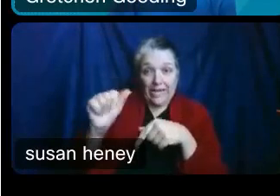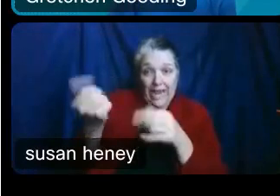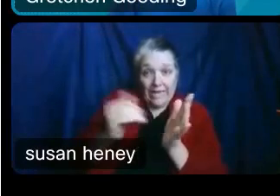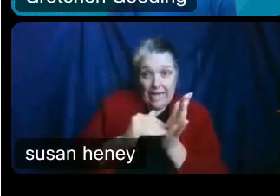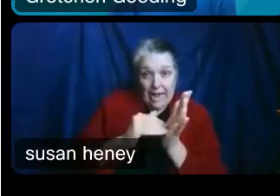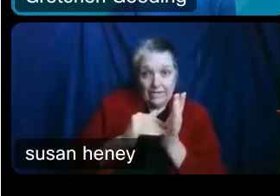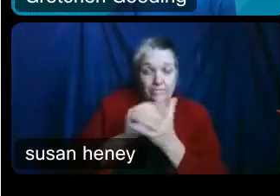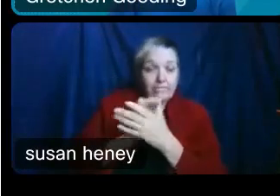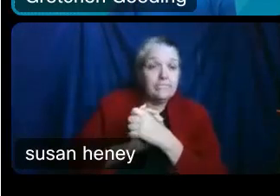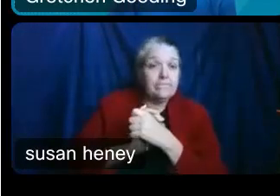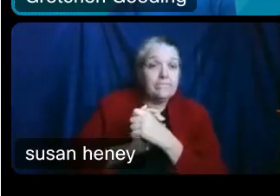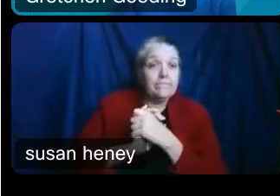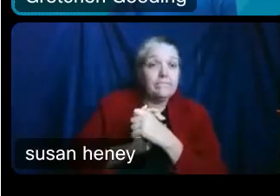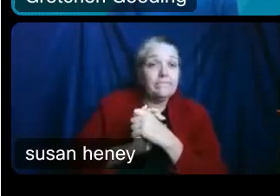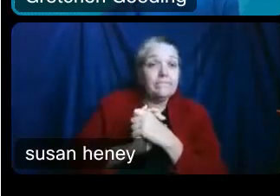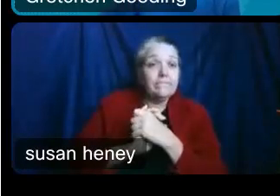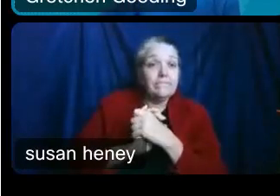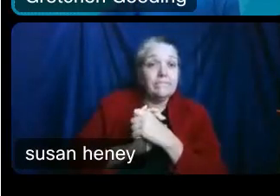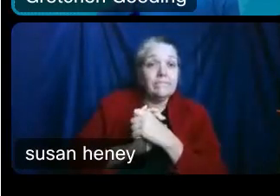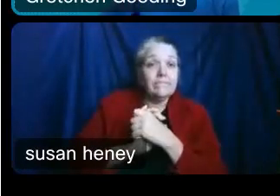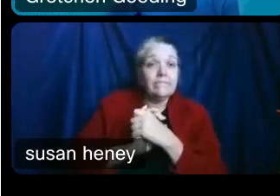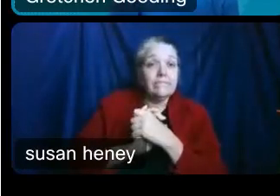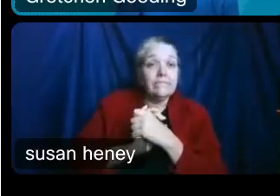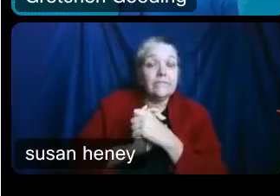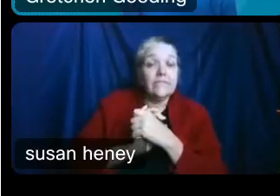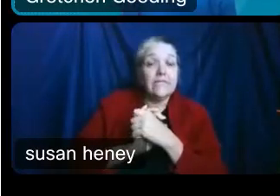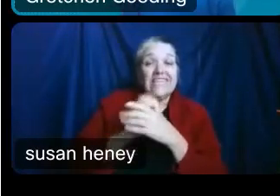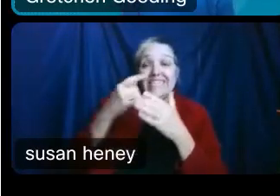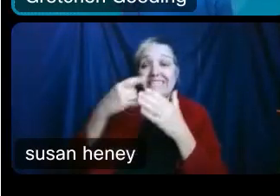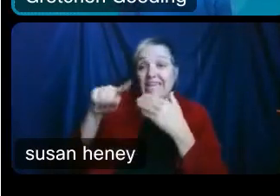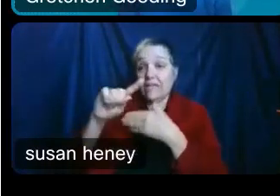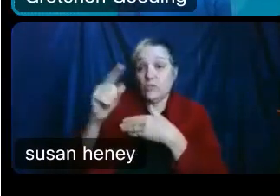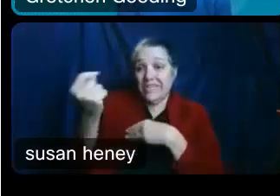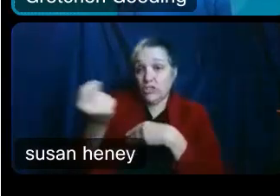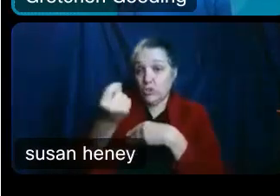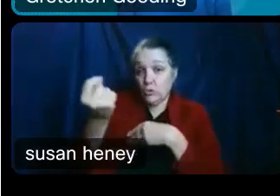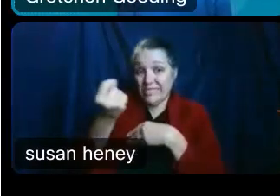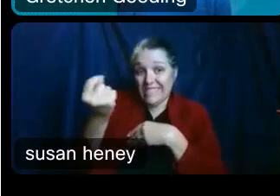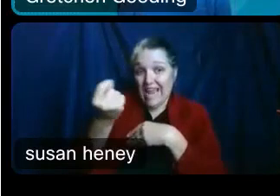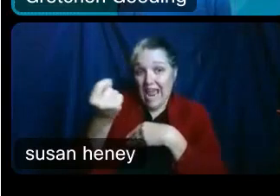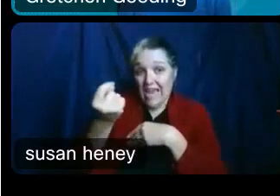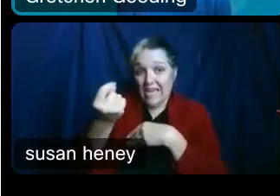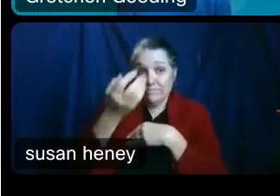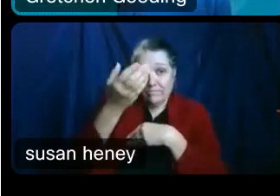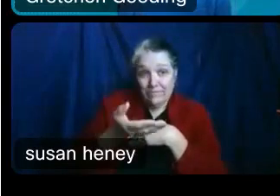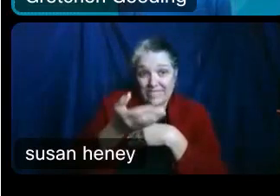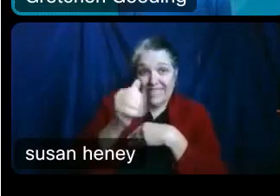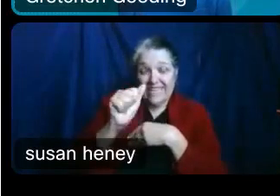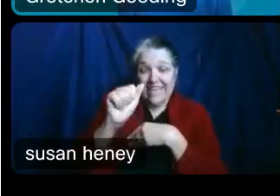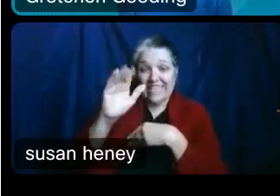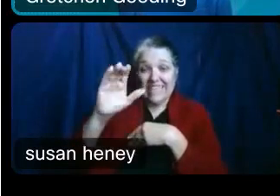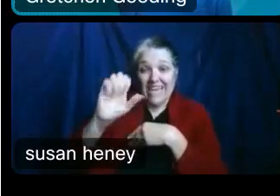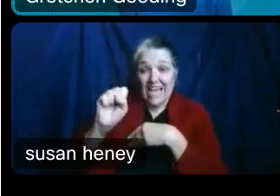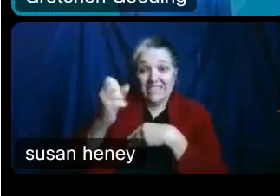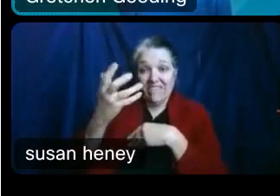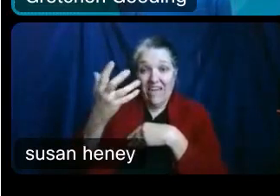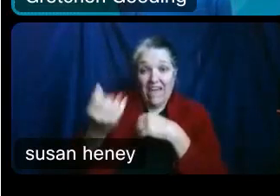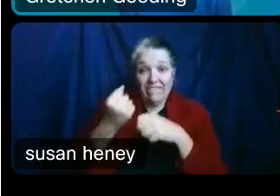This coming Tuesday the 2018 to 2022 ACS 5-year data will be available for early access through